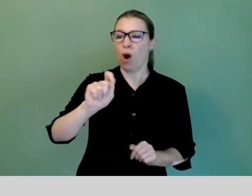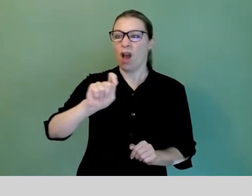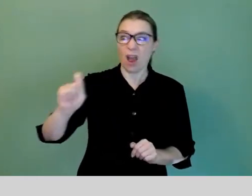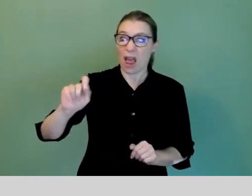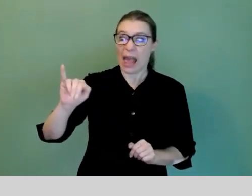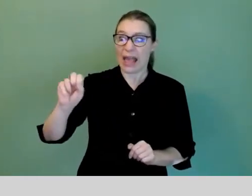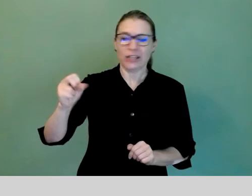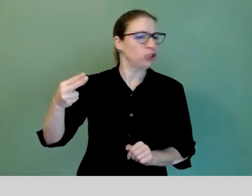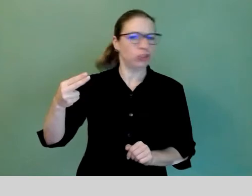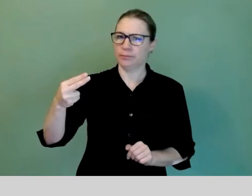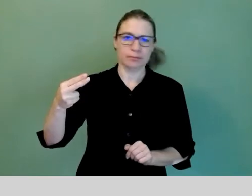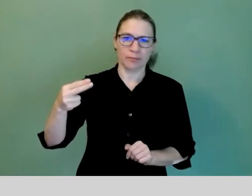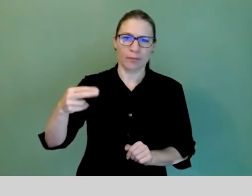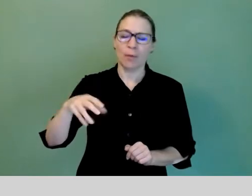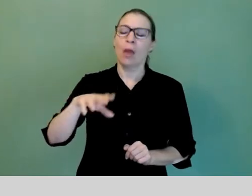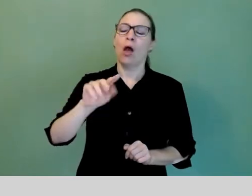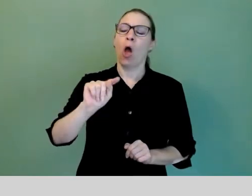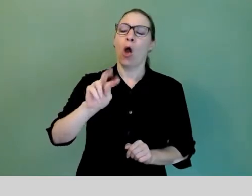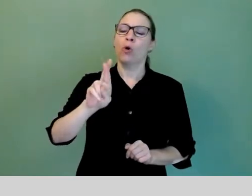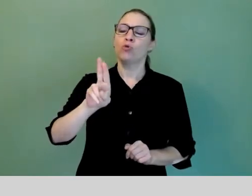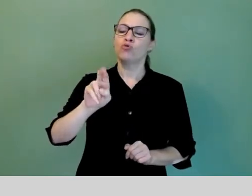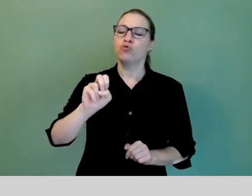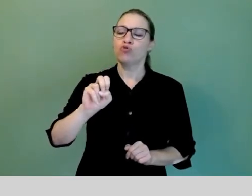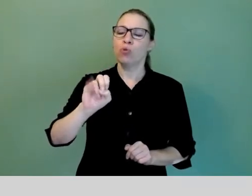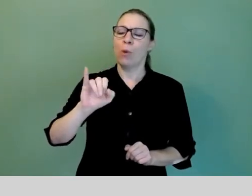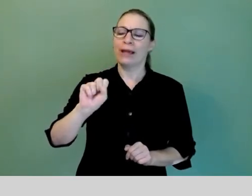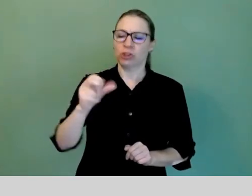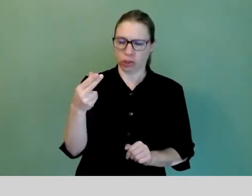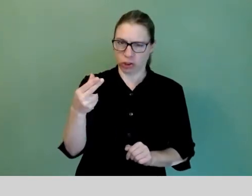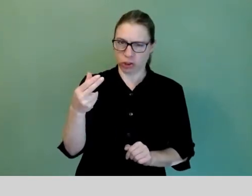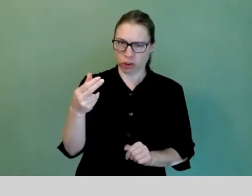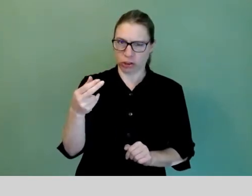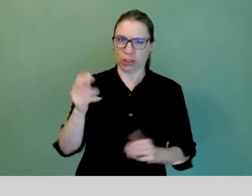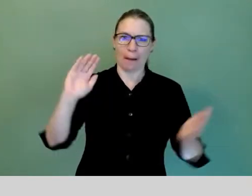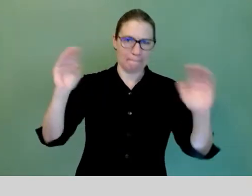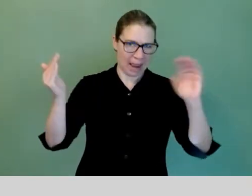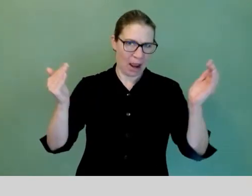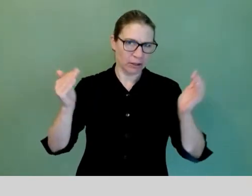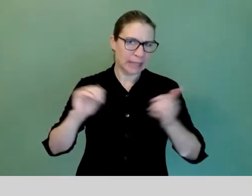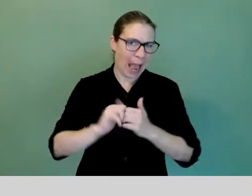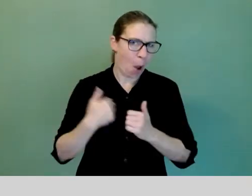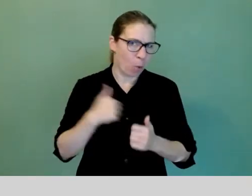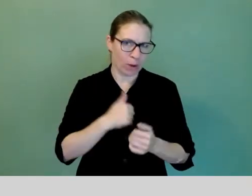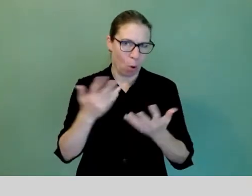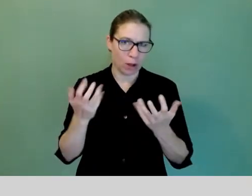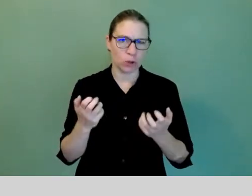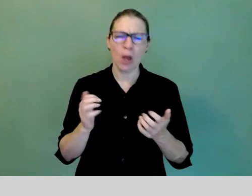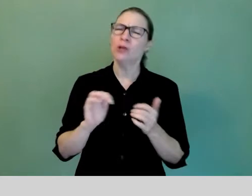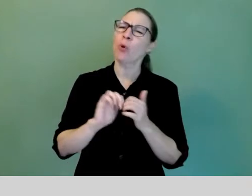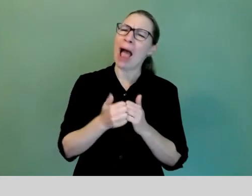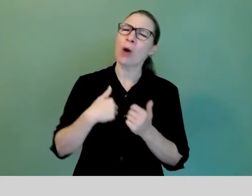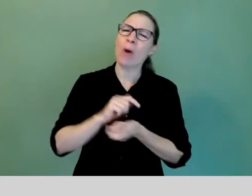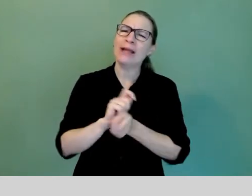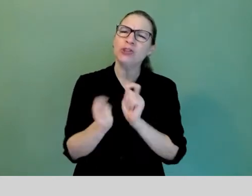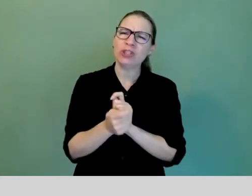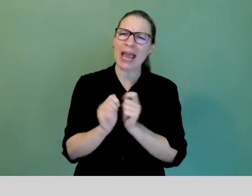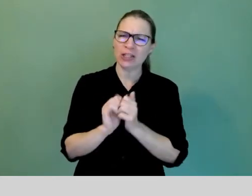that compares the way we want to. So how do I change the way the equals operator works?